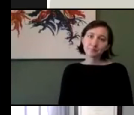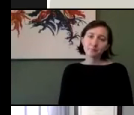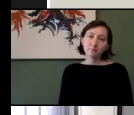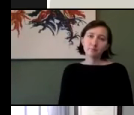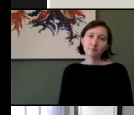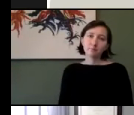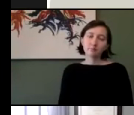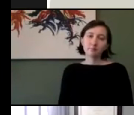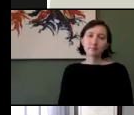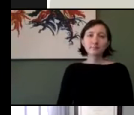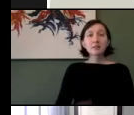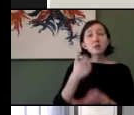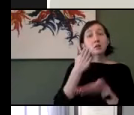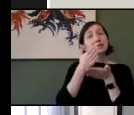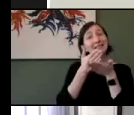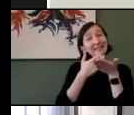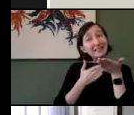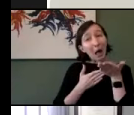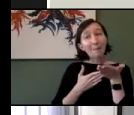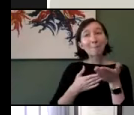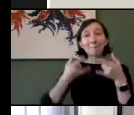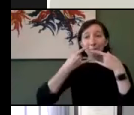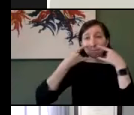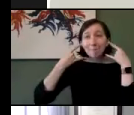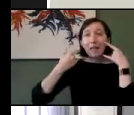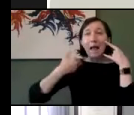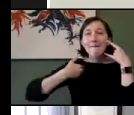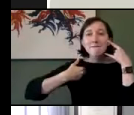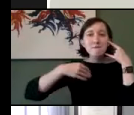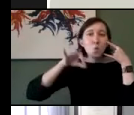There's some masks out there with exhalation valves or vents.